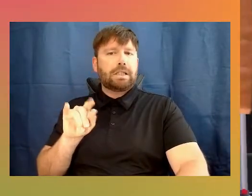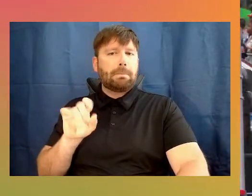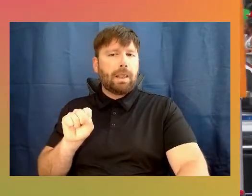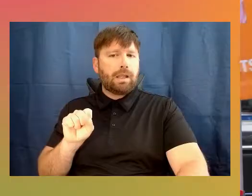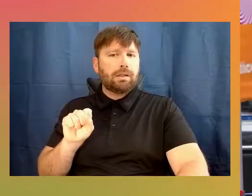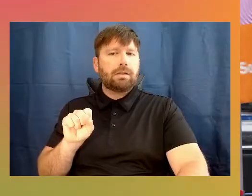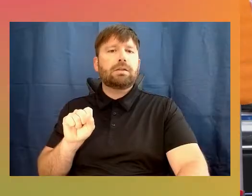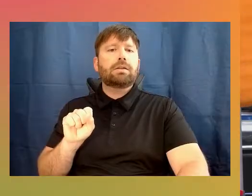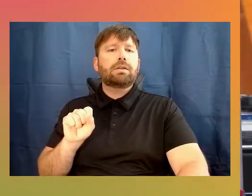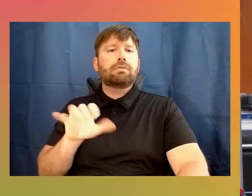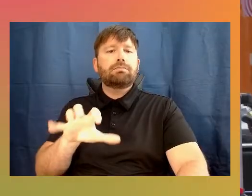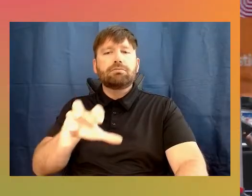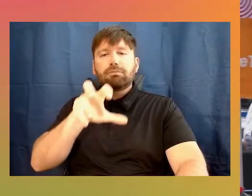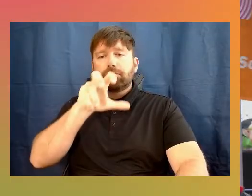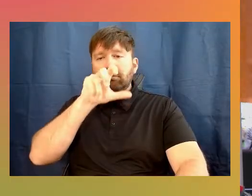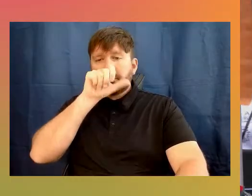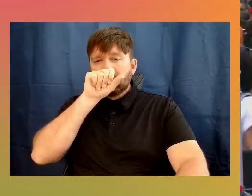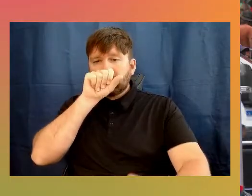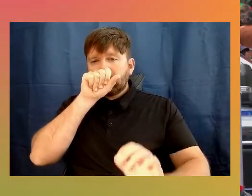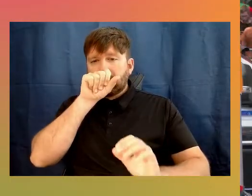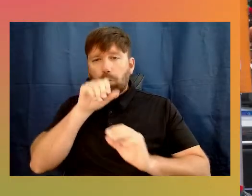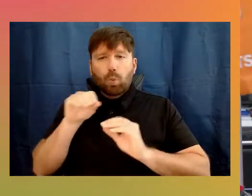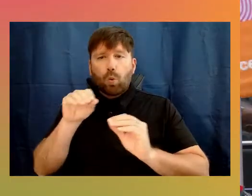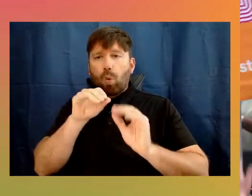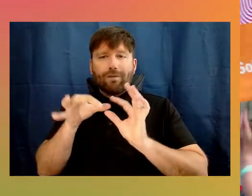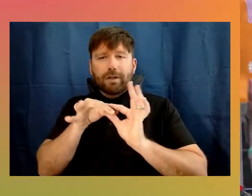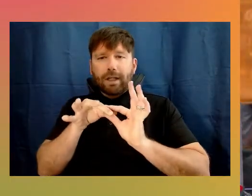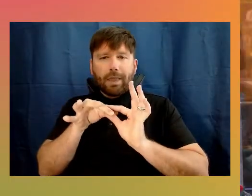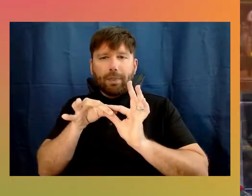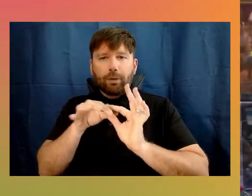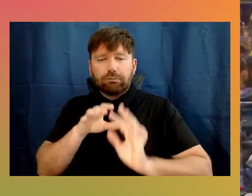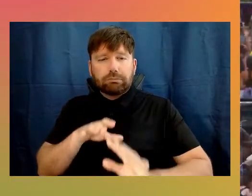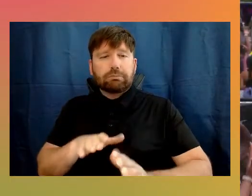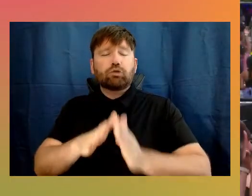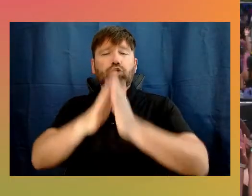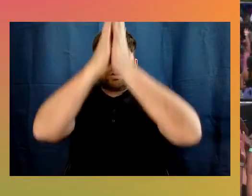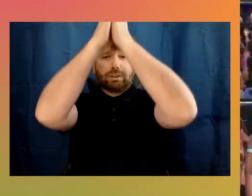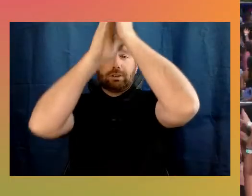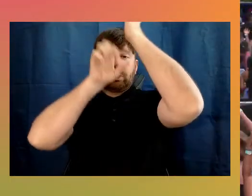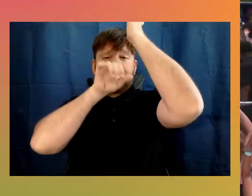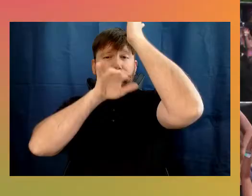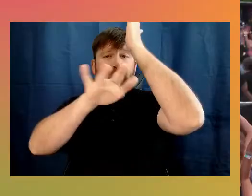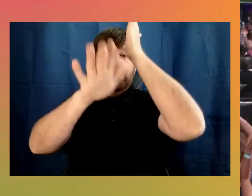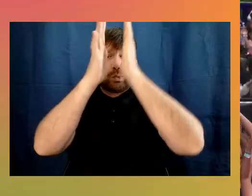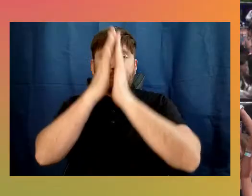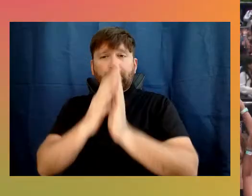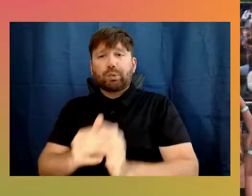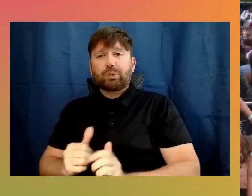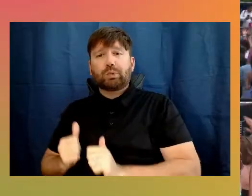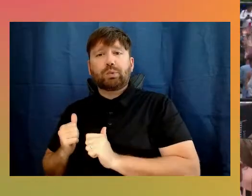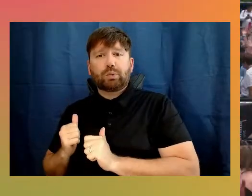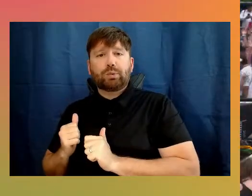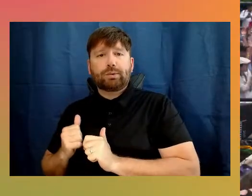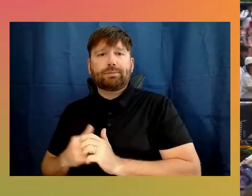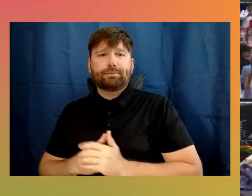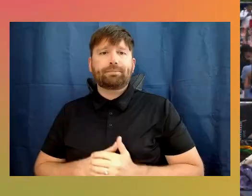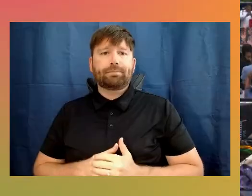SHIFT IT BACK. HALF SPLITS. BREATH IN. LINKING BREATH TO MOVEMENT. ARMS REACH.